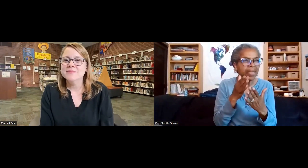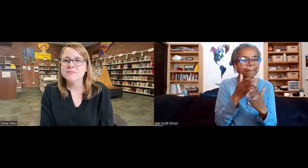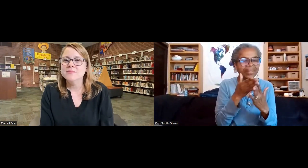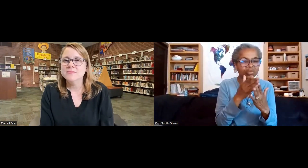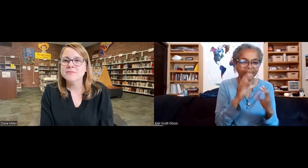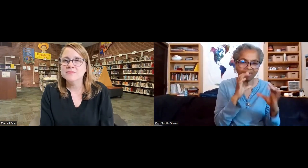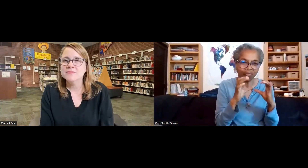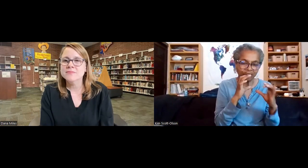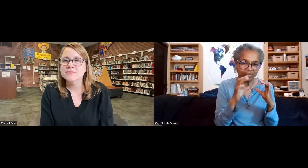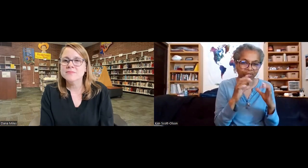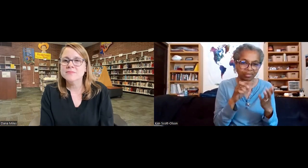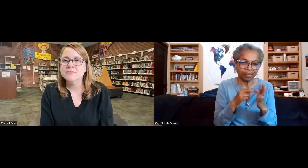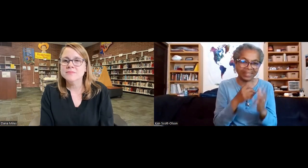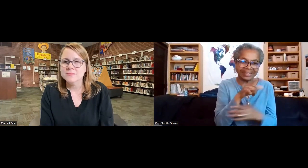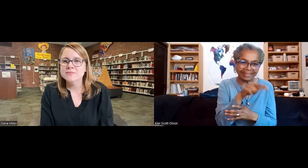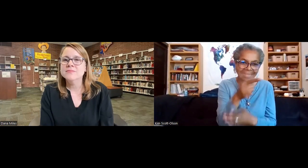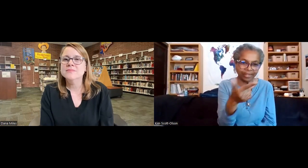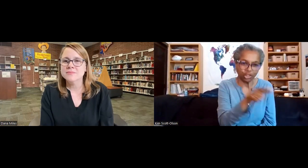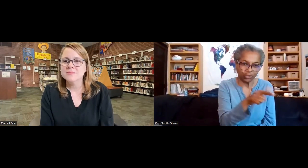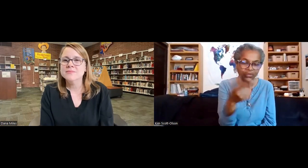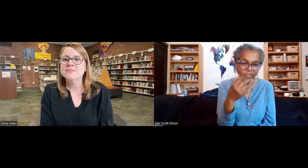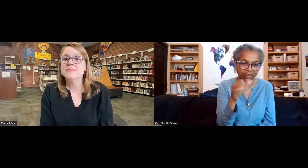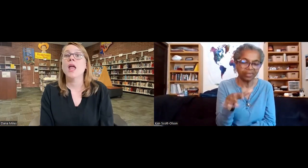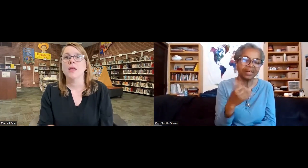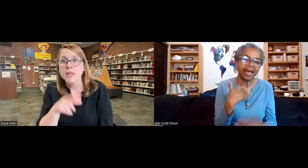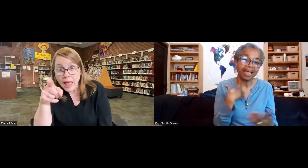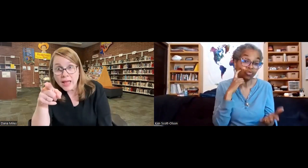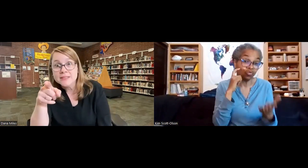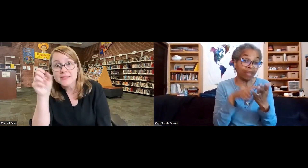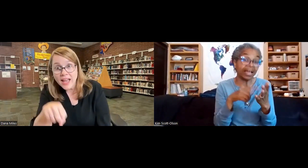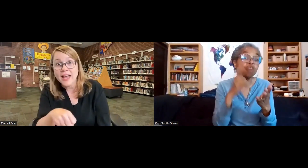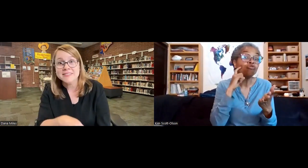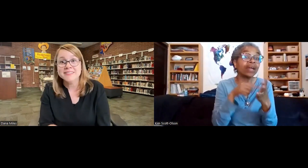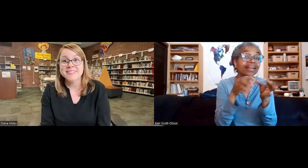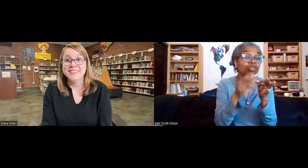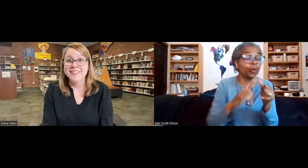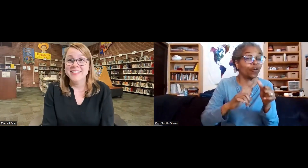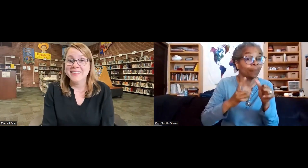when it comes to communication and turn taking. Yes, you’re right!